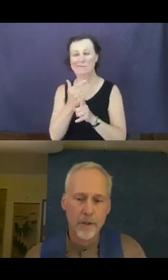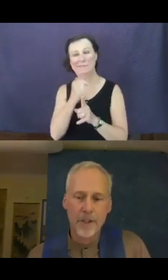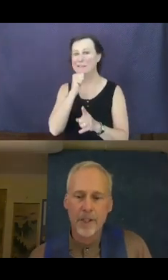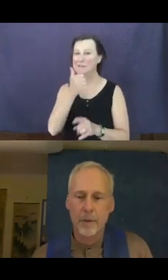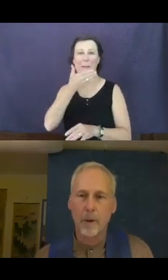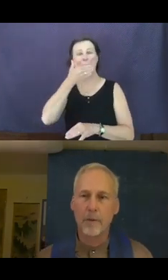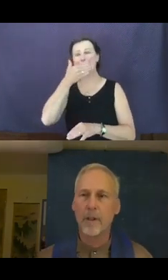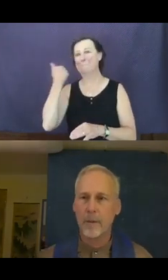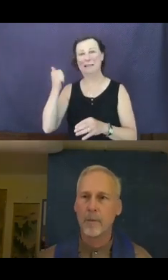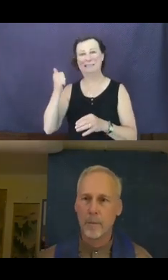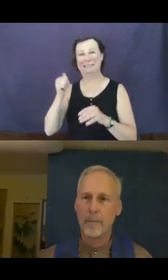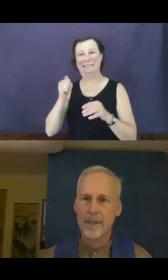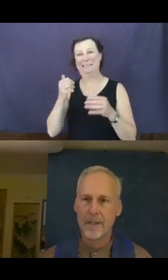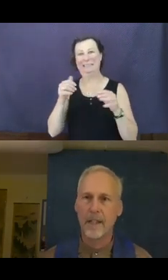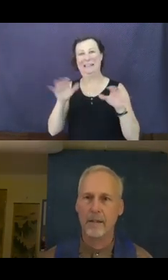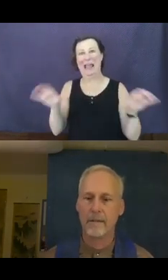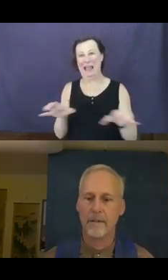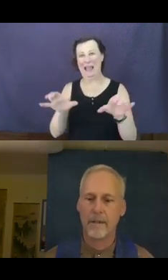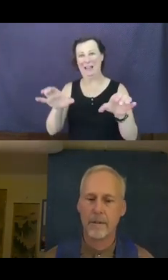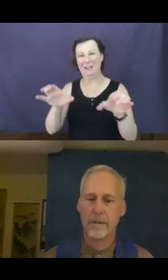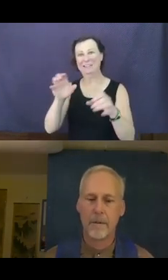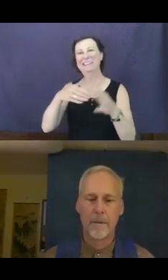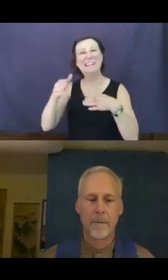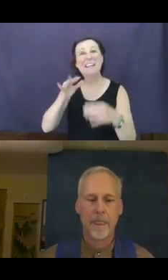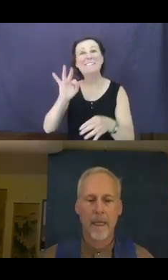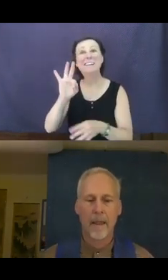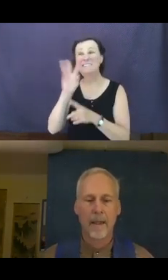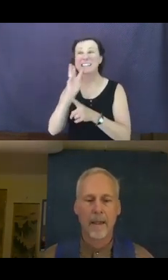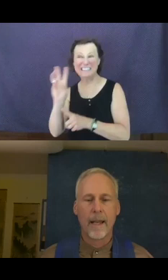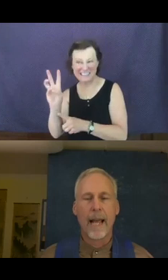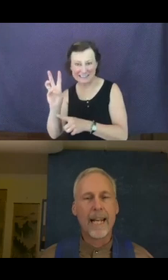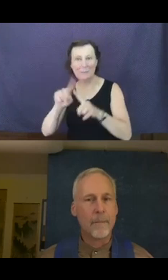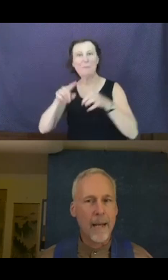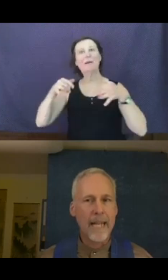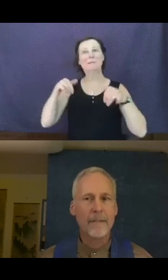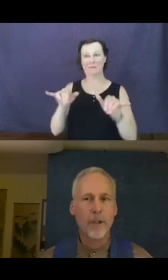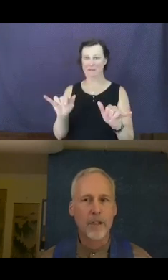six-year-old, but still...And it may have looked